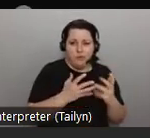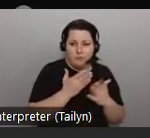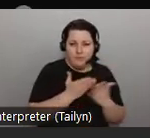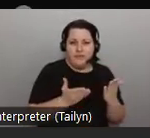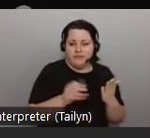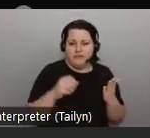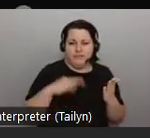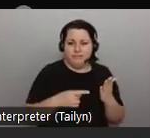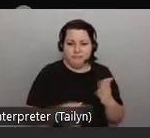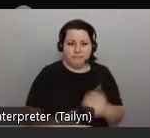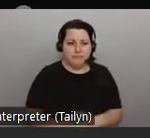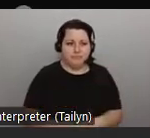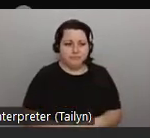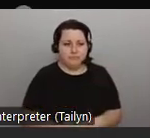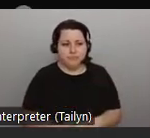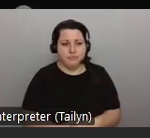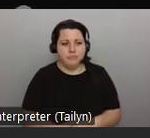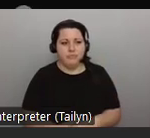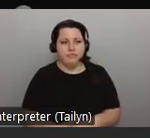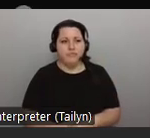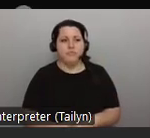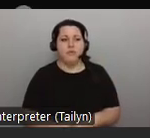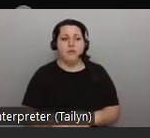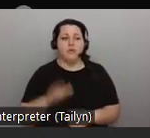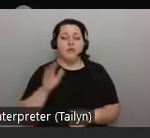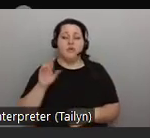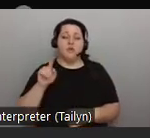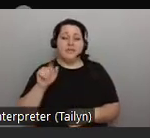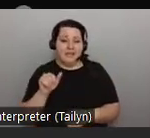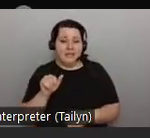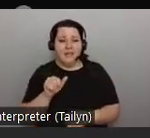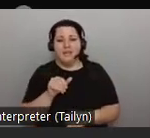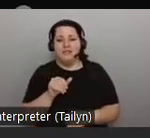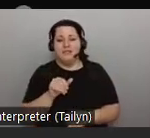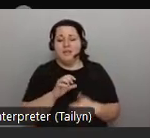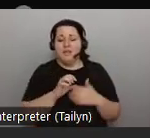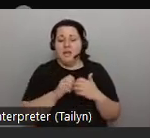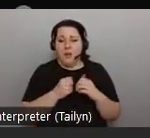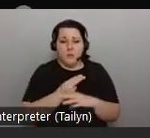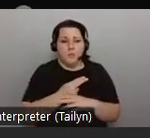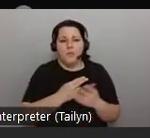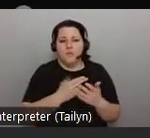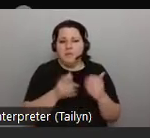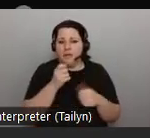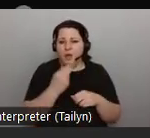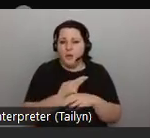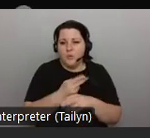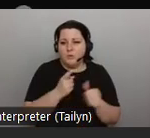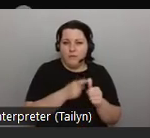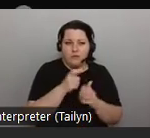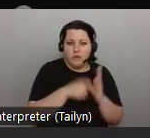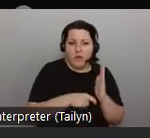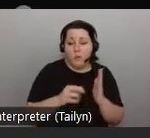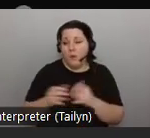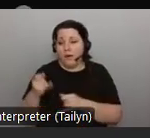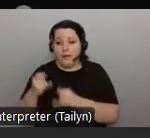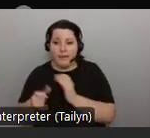Should comparisons of that kind of thing that's were that's useful. But depending on your data and its relevancy